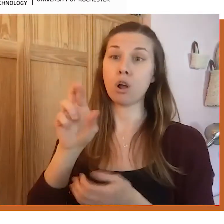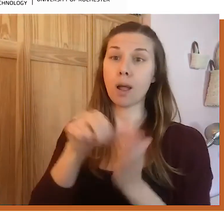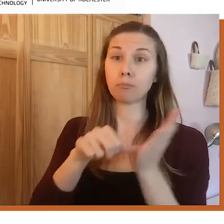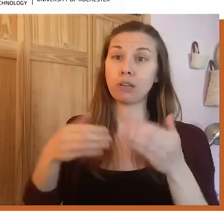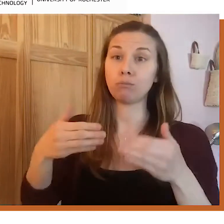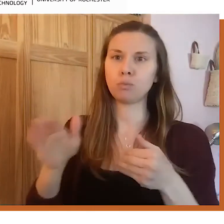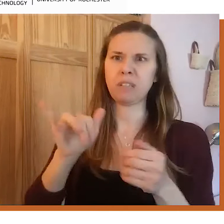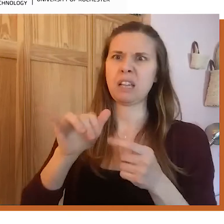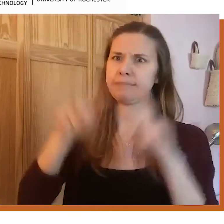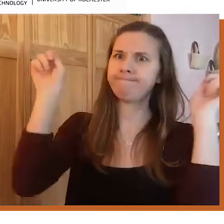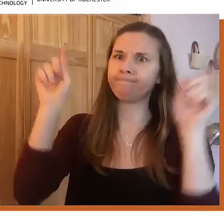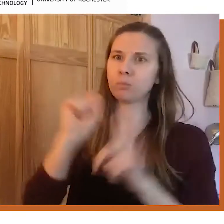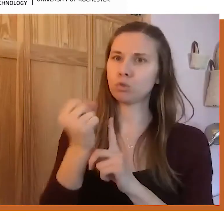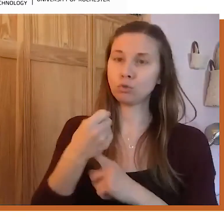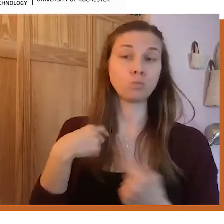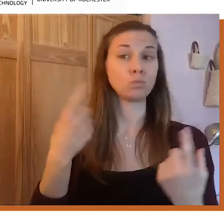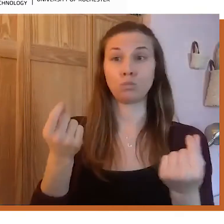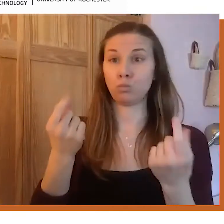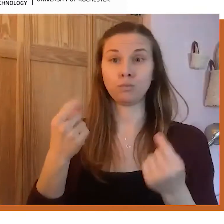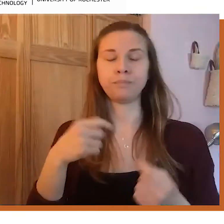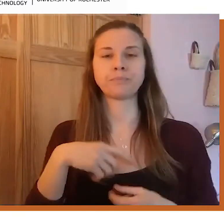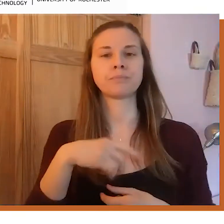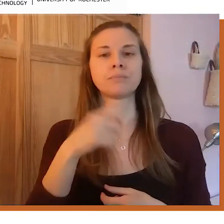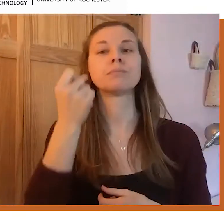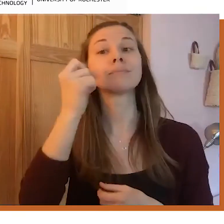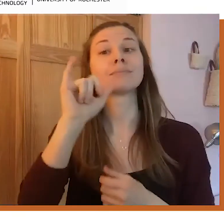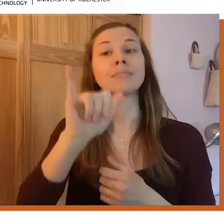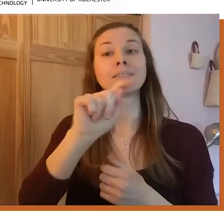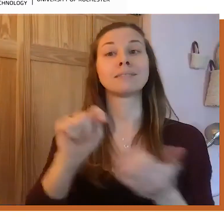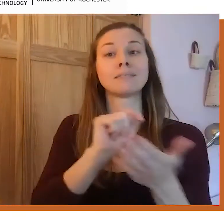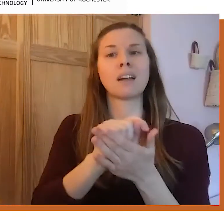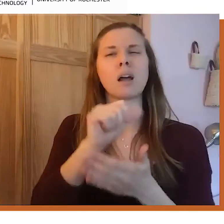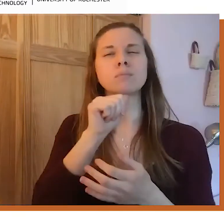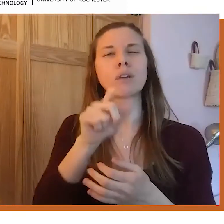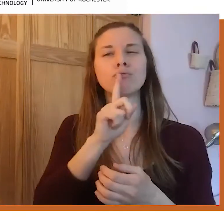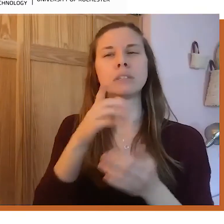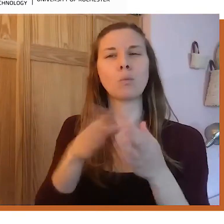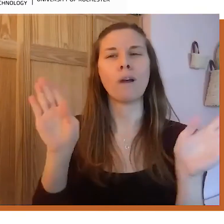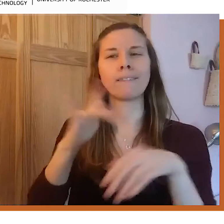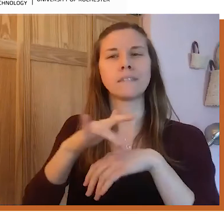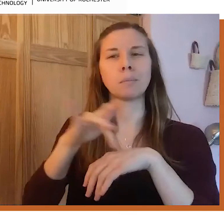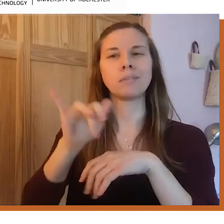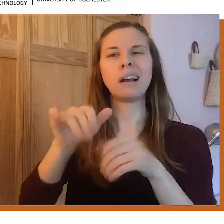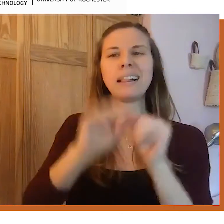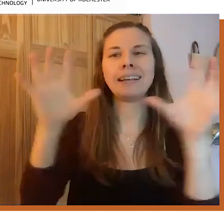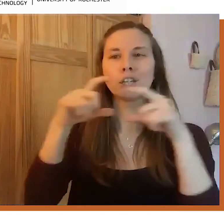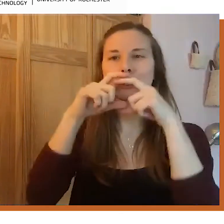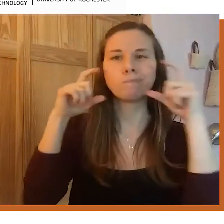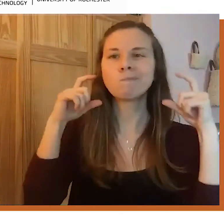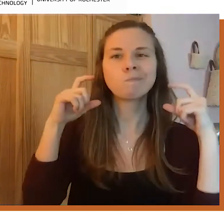and then the operating room was another situation where I had to figure out what to do. At that time, the masks with a clear lens